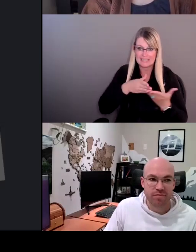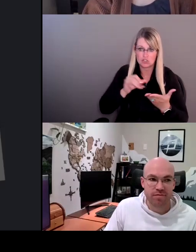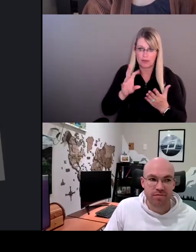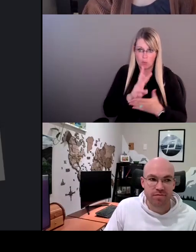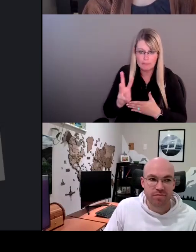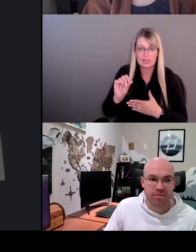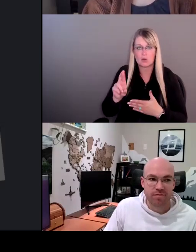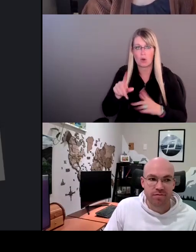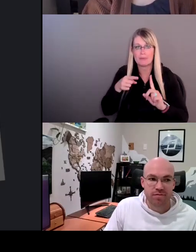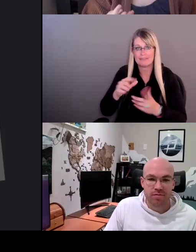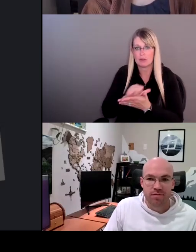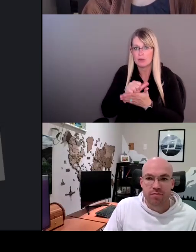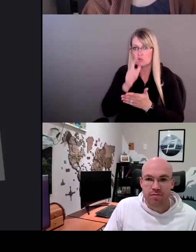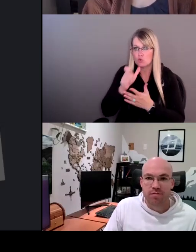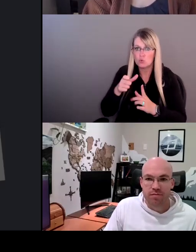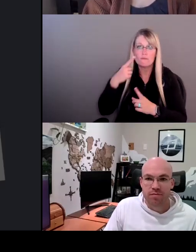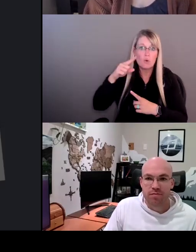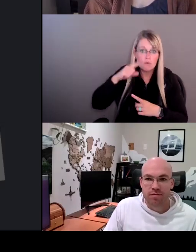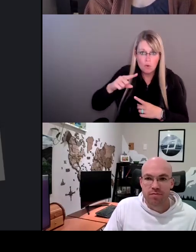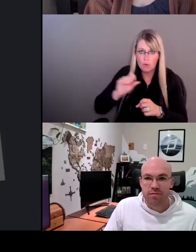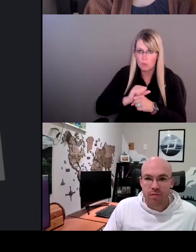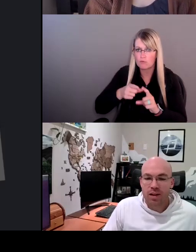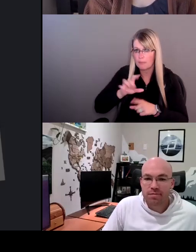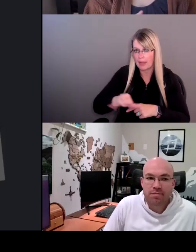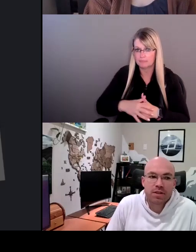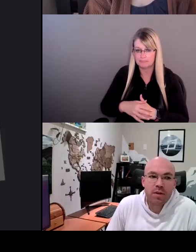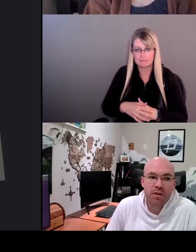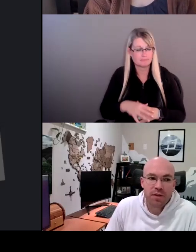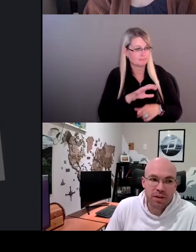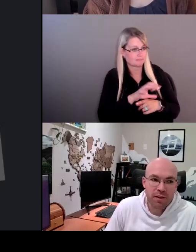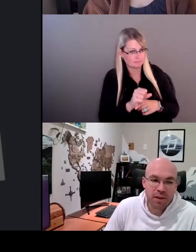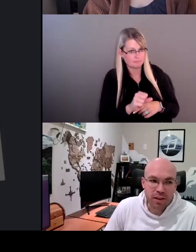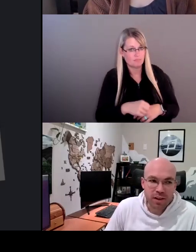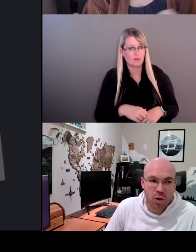different page is aimed out and work from there. >> Jay: Awesome. There were a few different